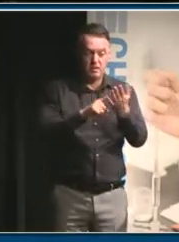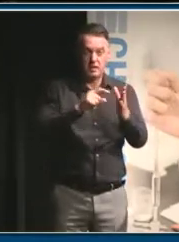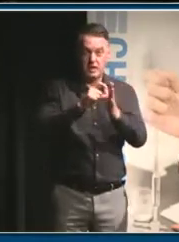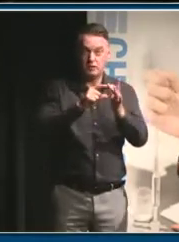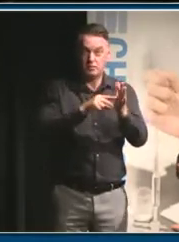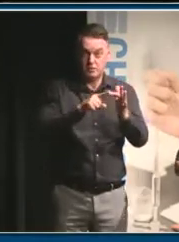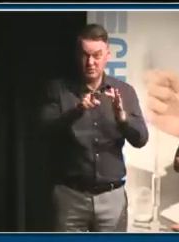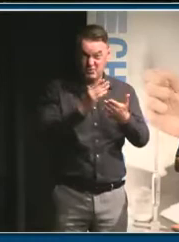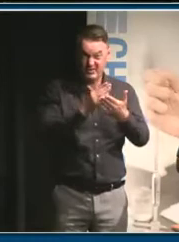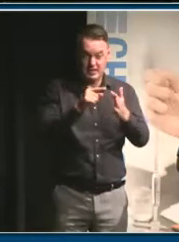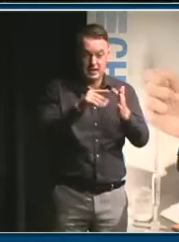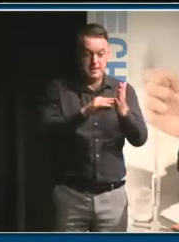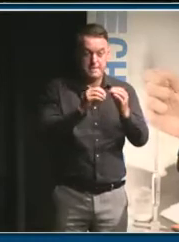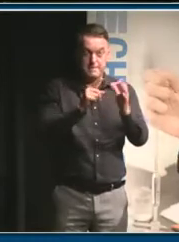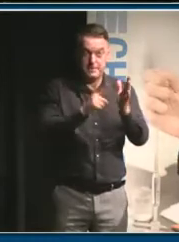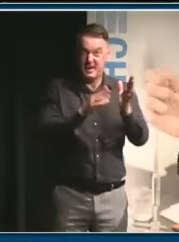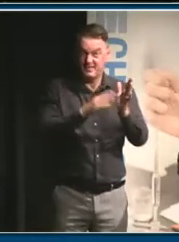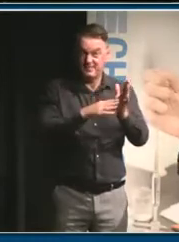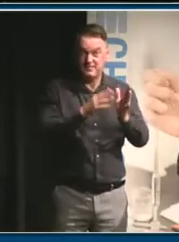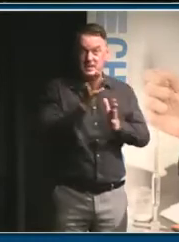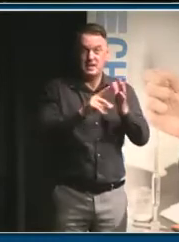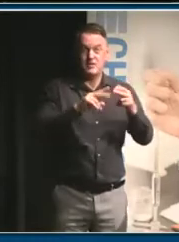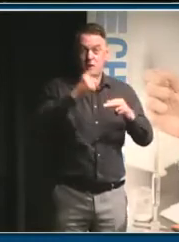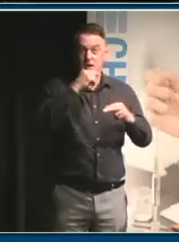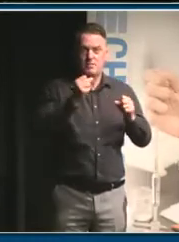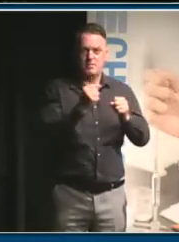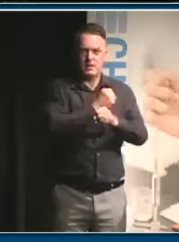Now if we could curl hair with this other technology and then what else